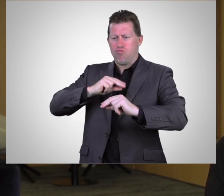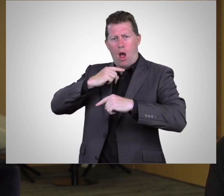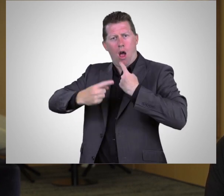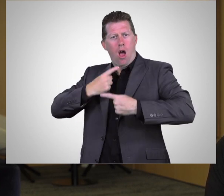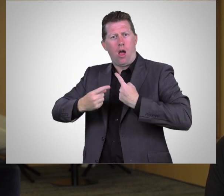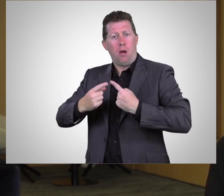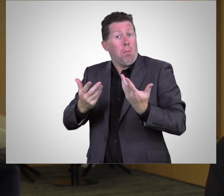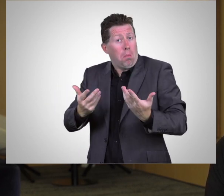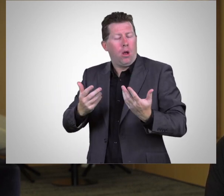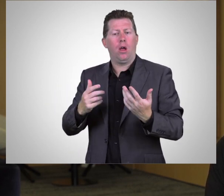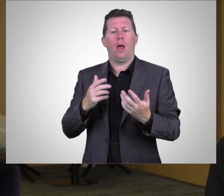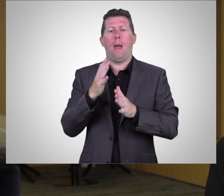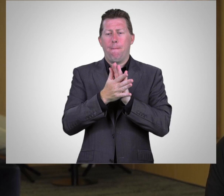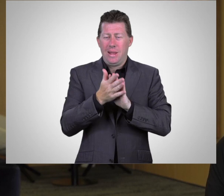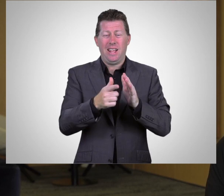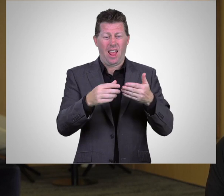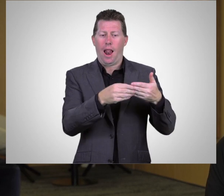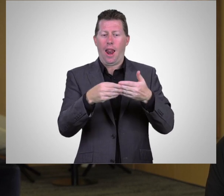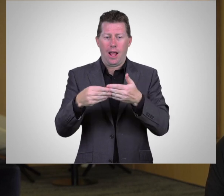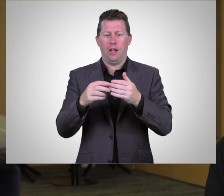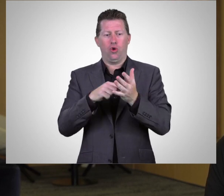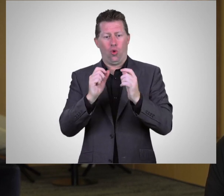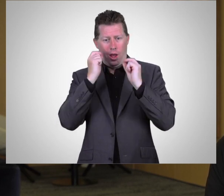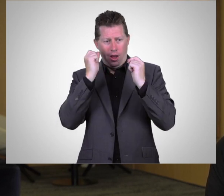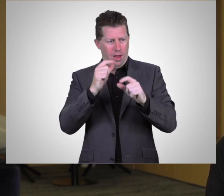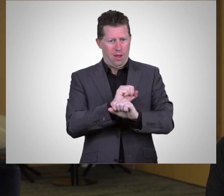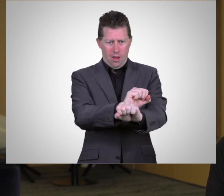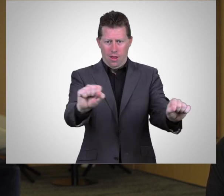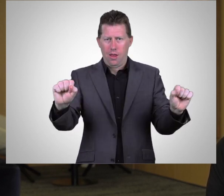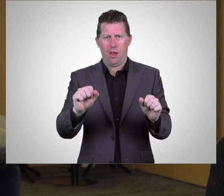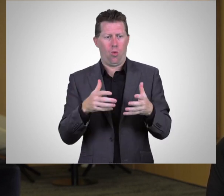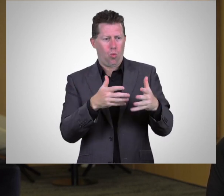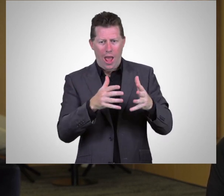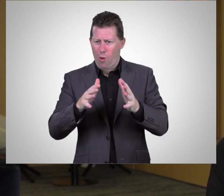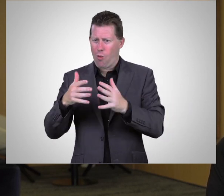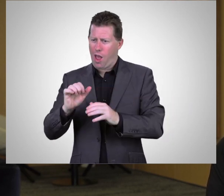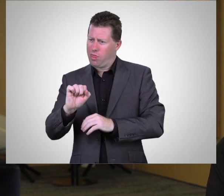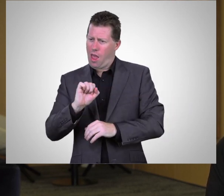and I guess that leads on to the idea of understanding what students’ characteristics are.